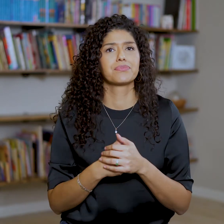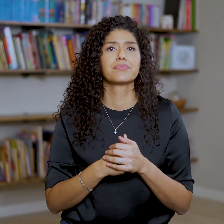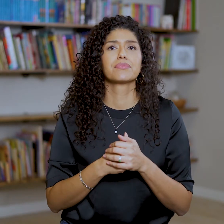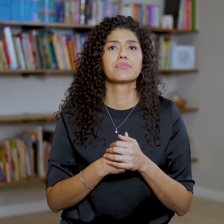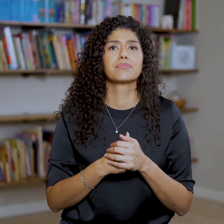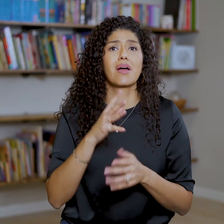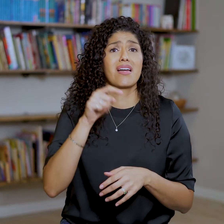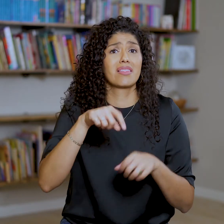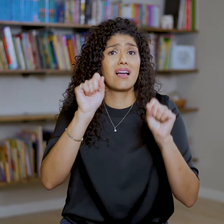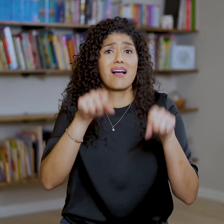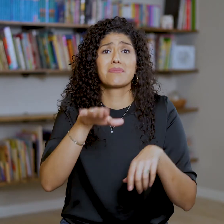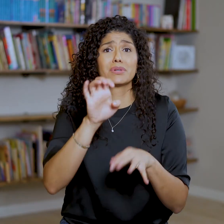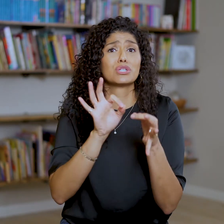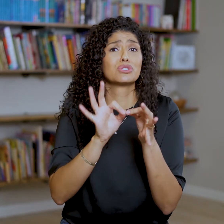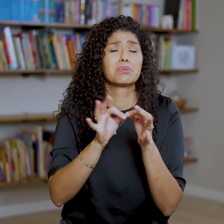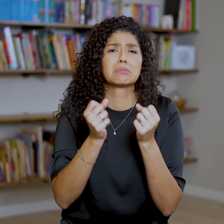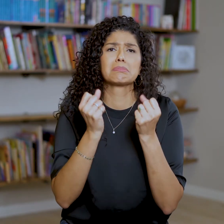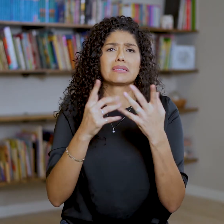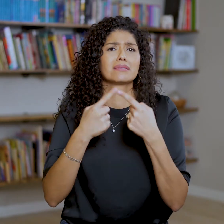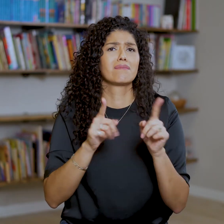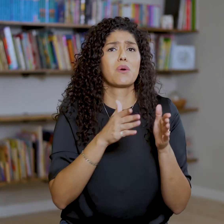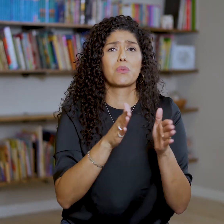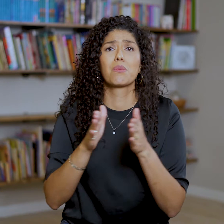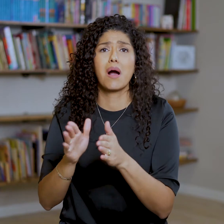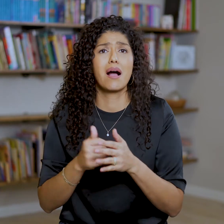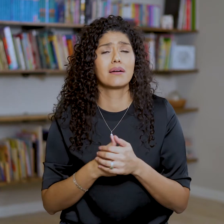This can be interpreted many different ways.